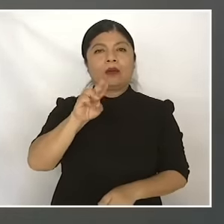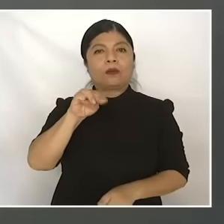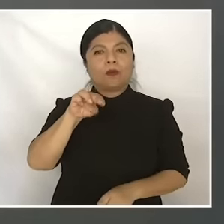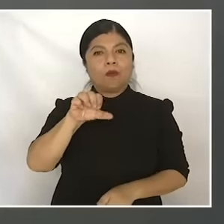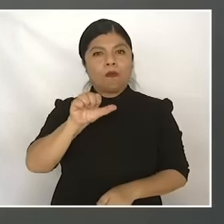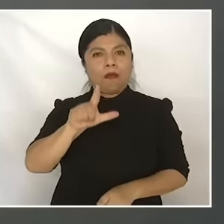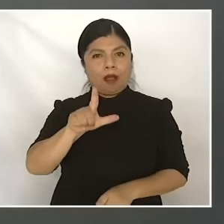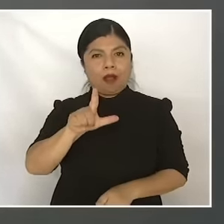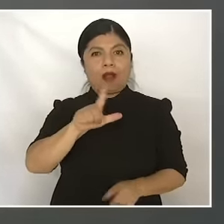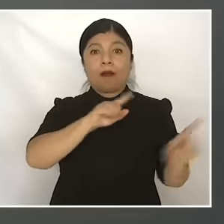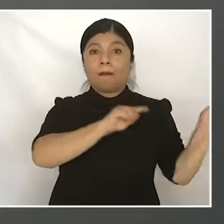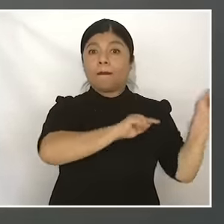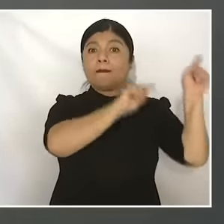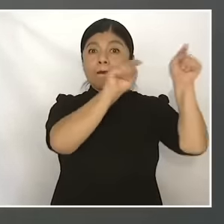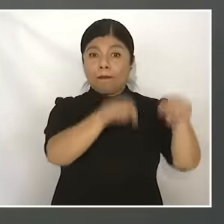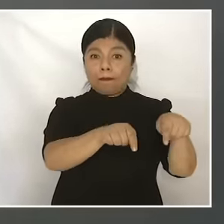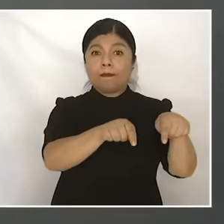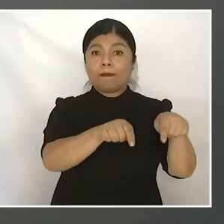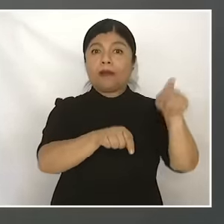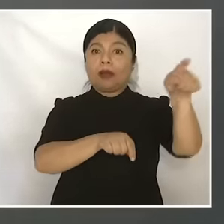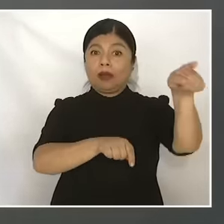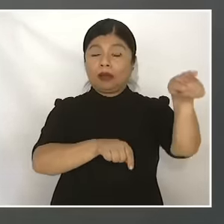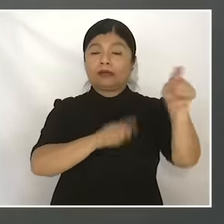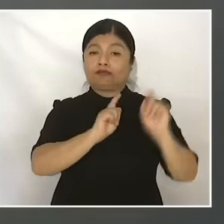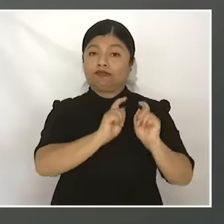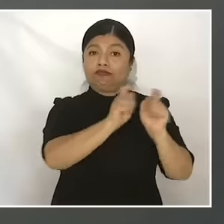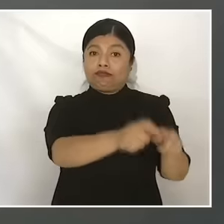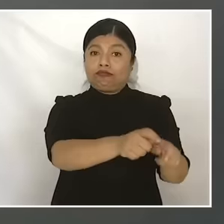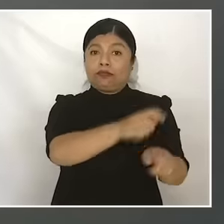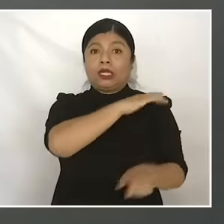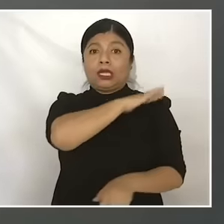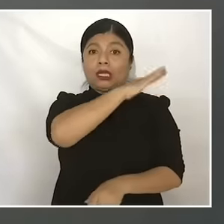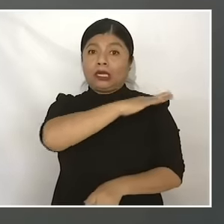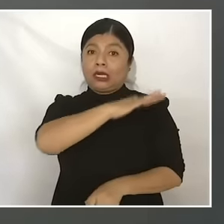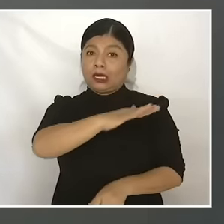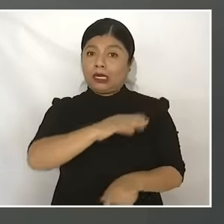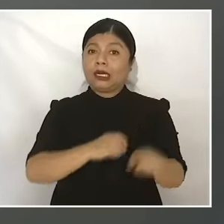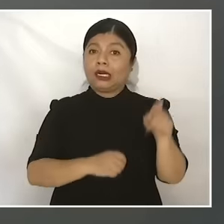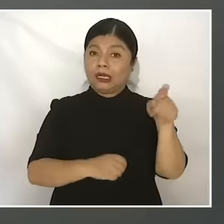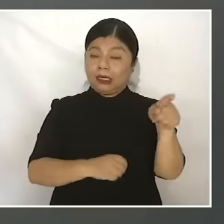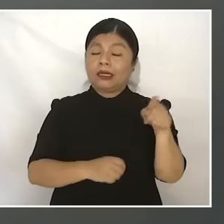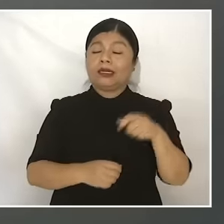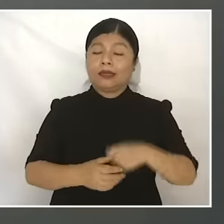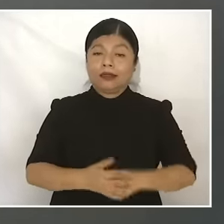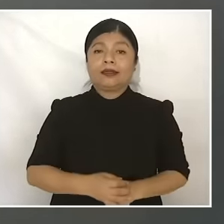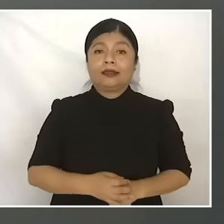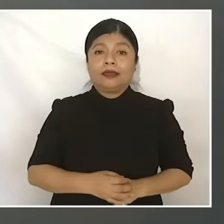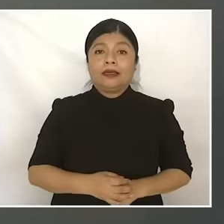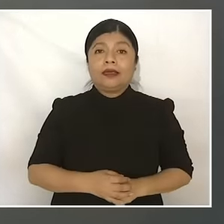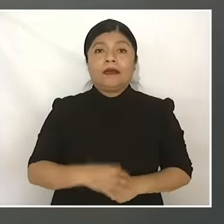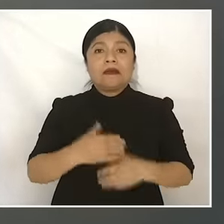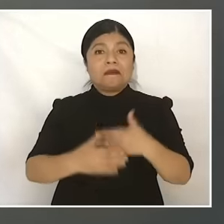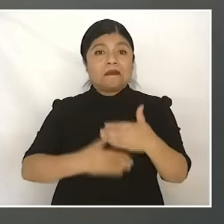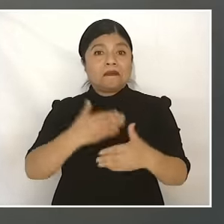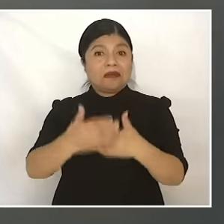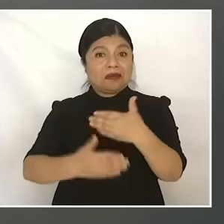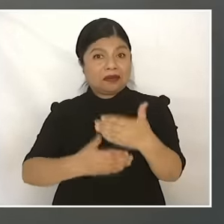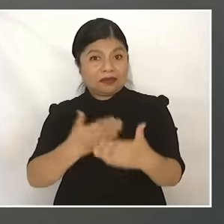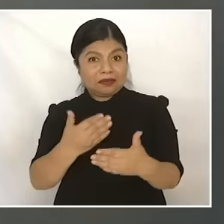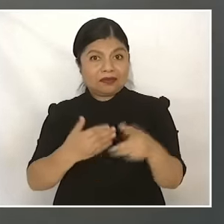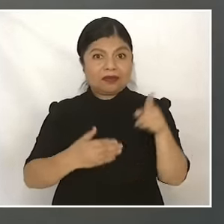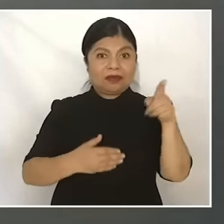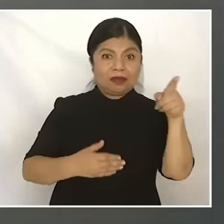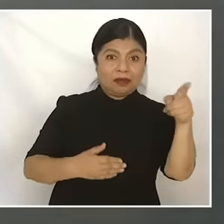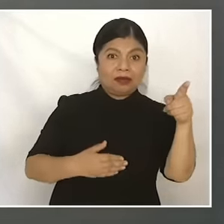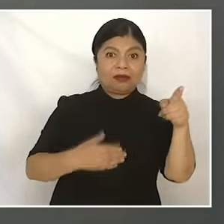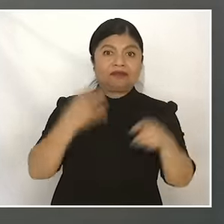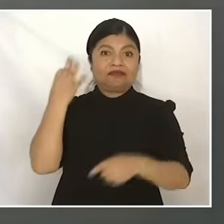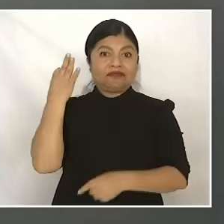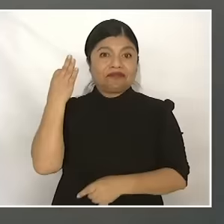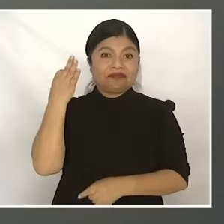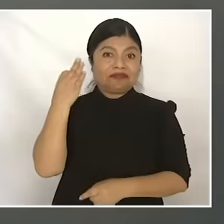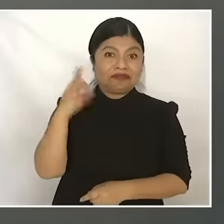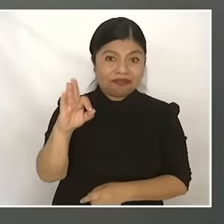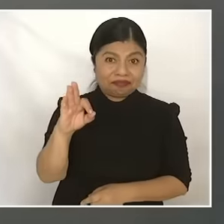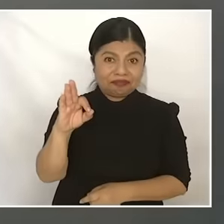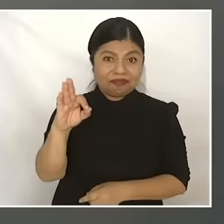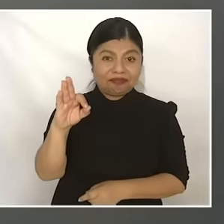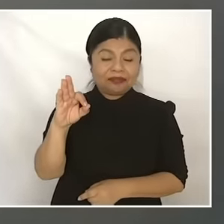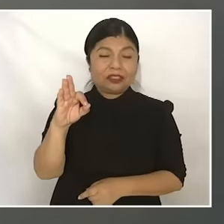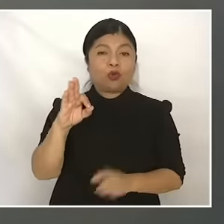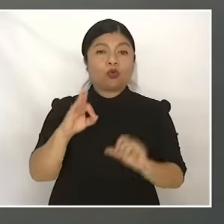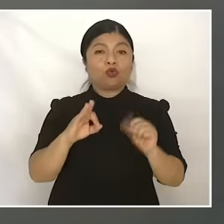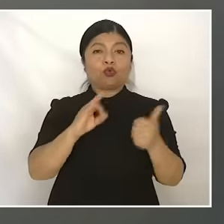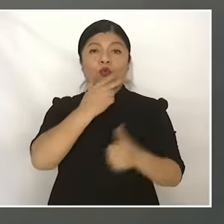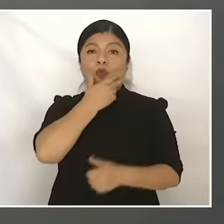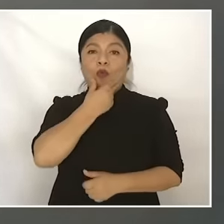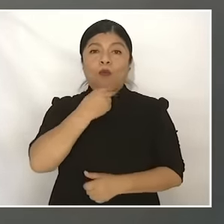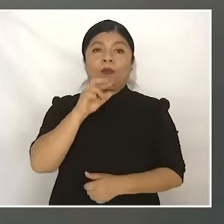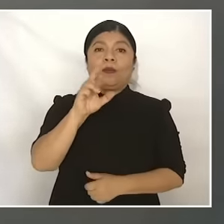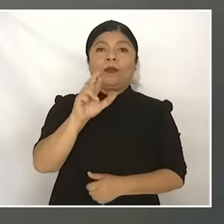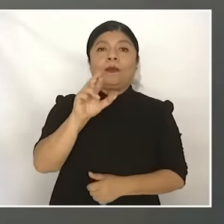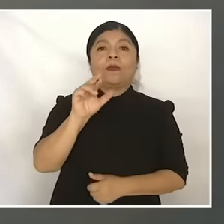General to later he was the one who betrayed the apostle of Democracy Francisco Imadero and they called him